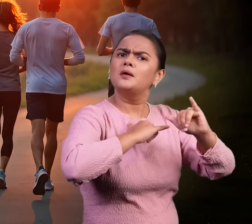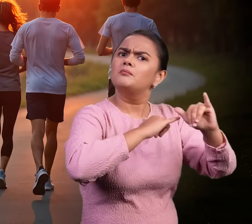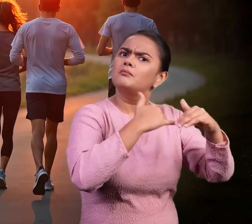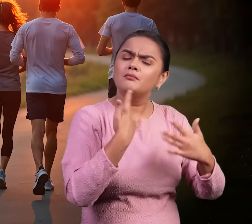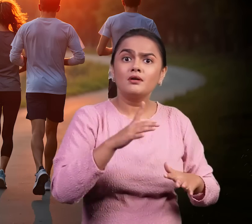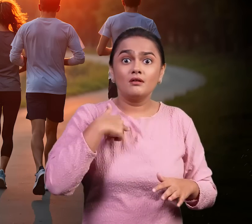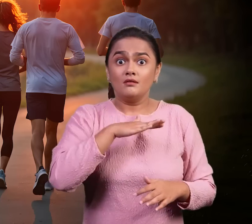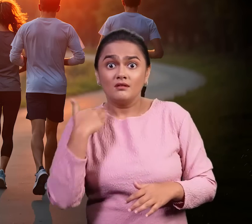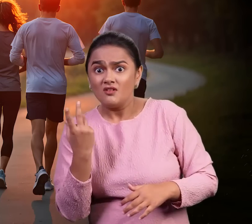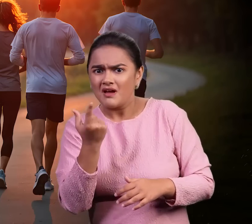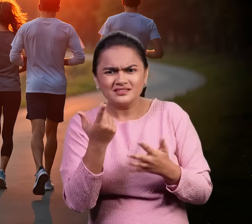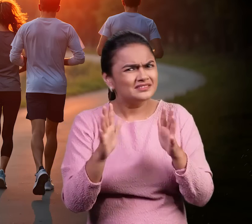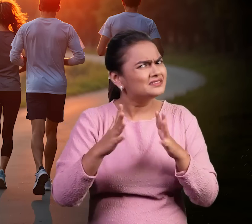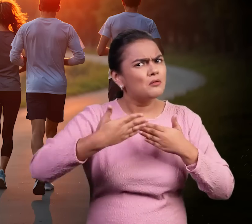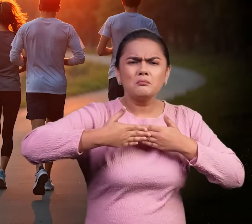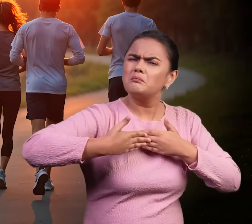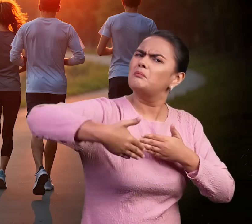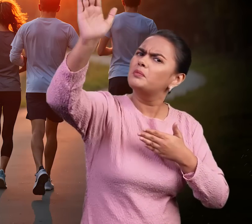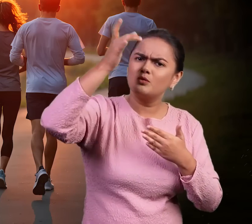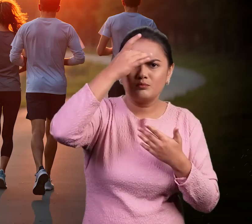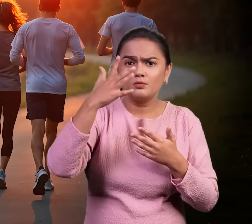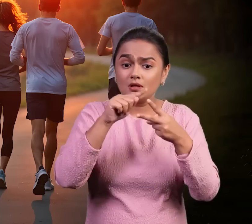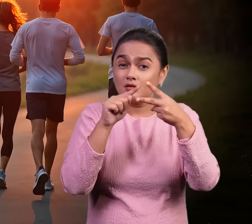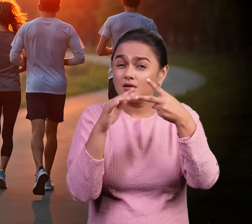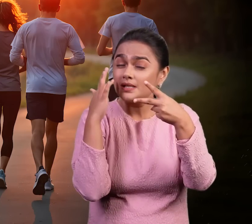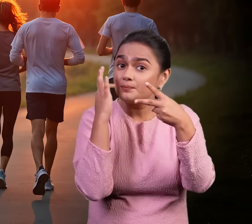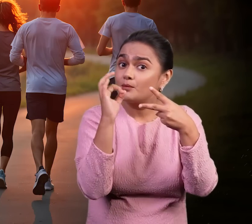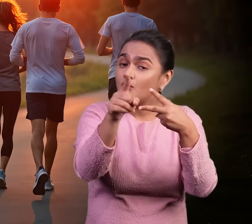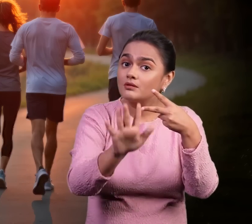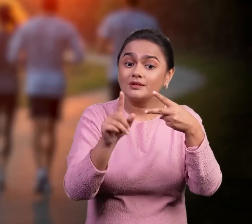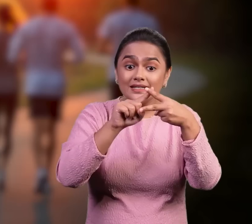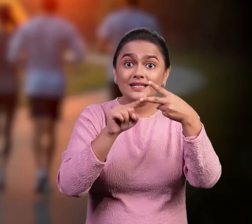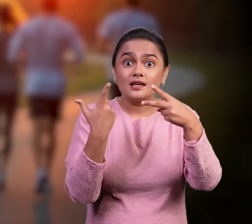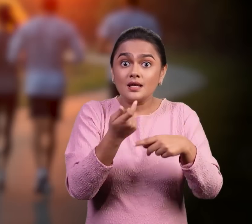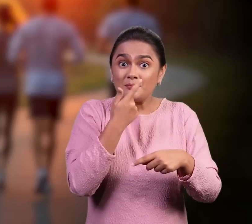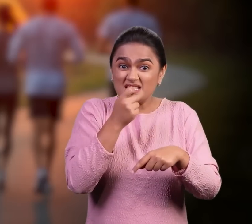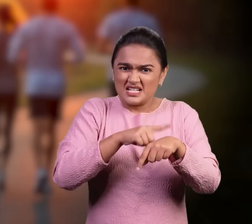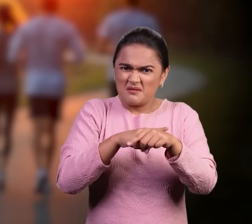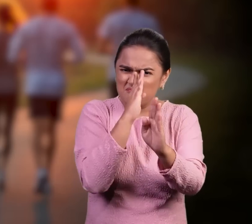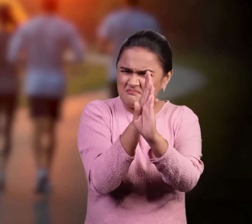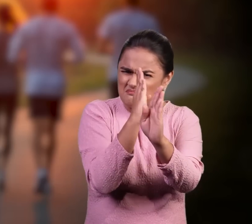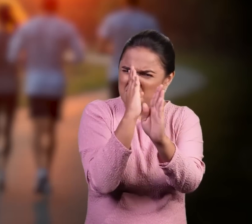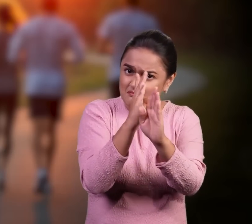You can live your full lifespan. But remember two things - Take your medicines at fixed times